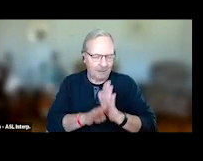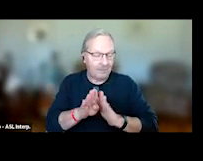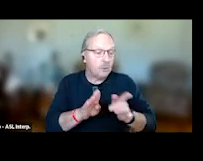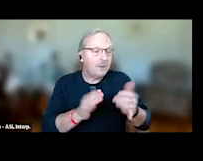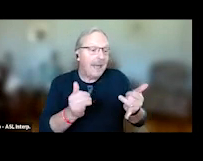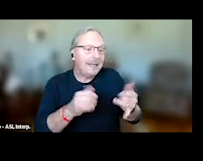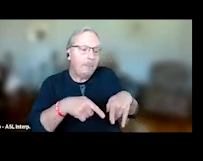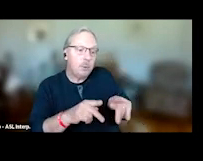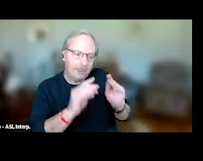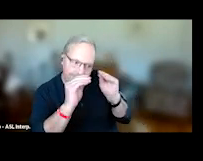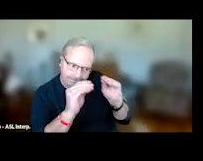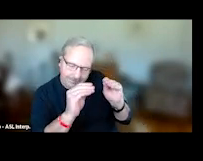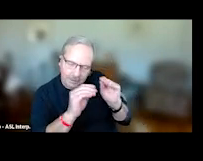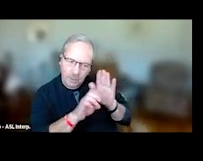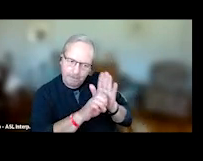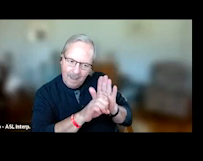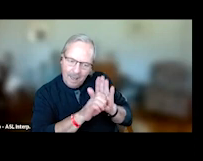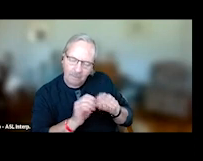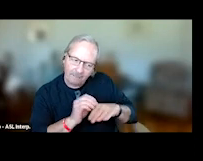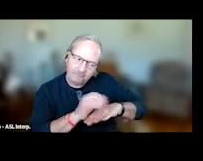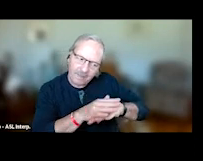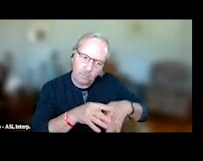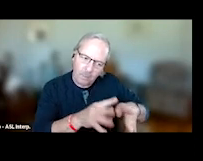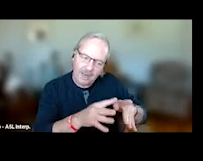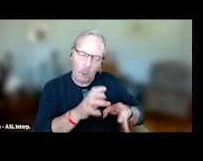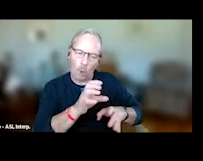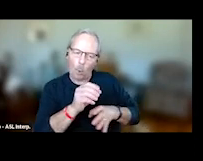and model effective ways of coping or handling situations.